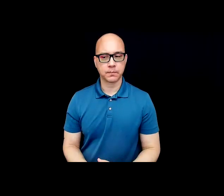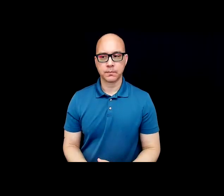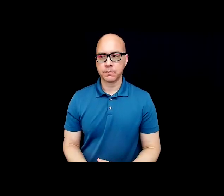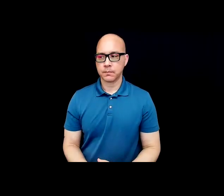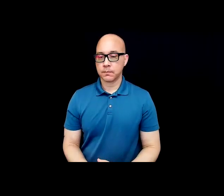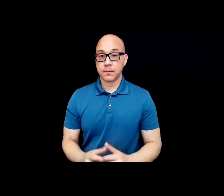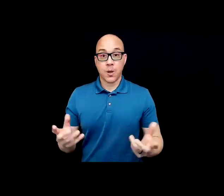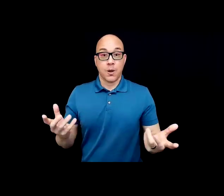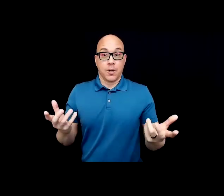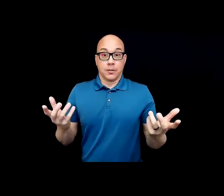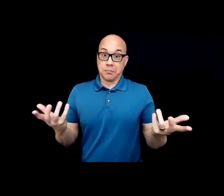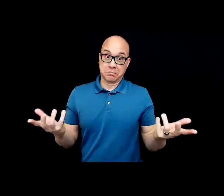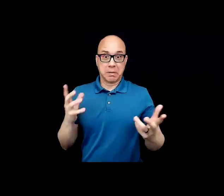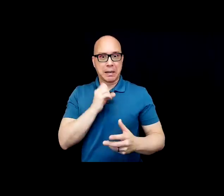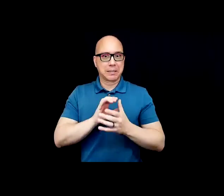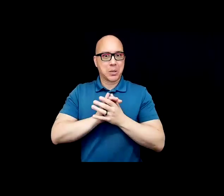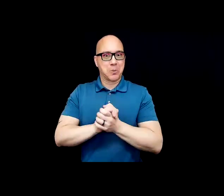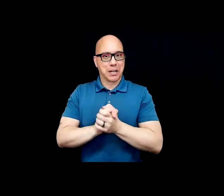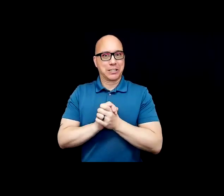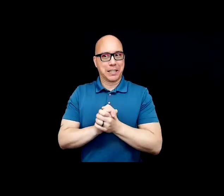So, congratulations! You made it through this presentation!